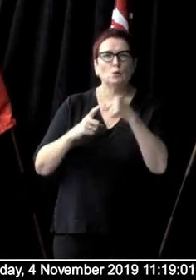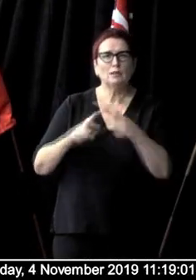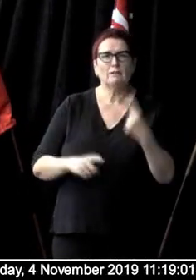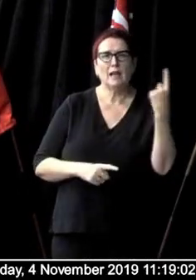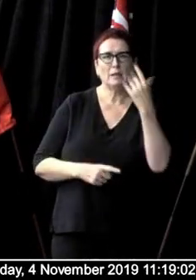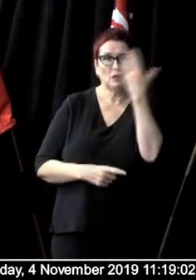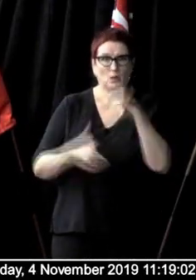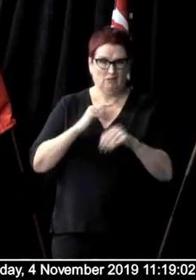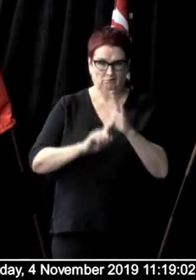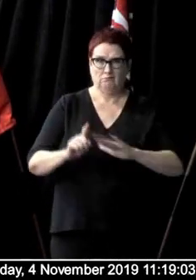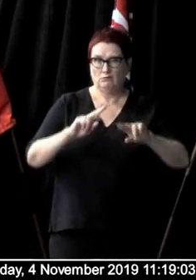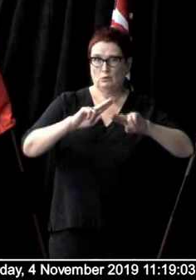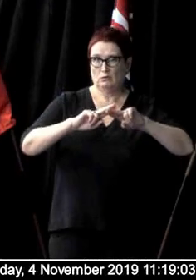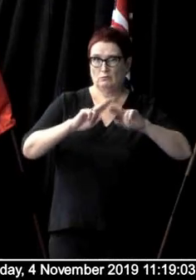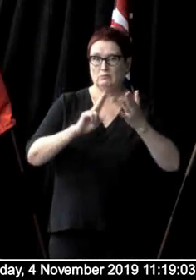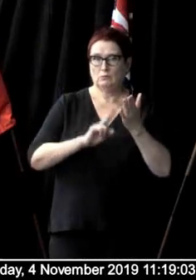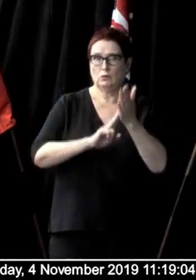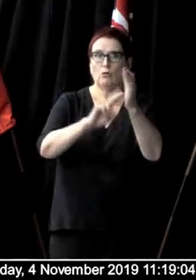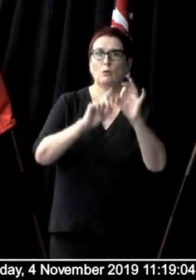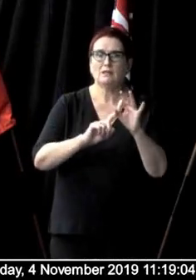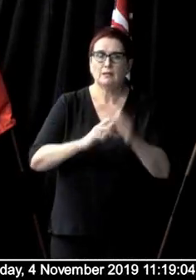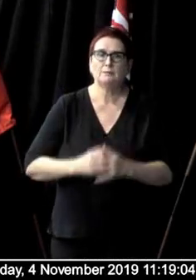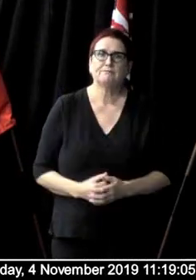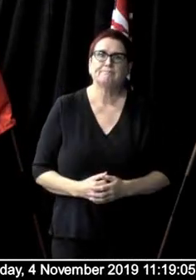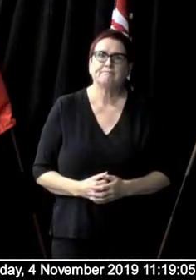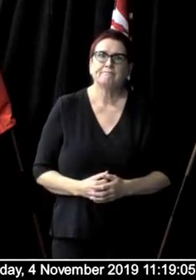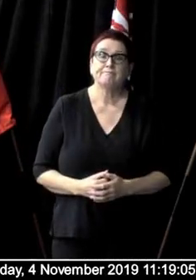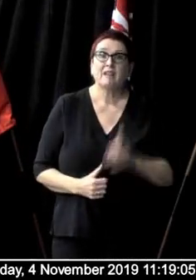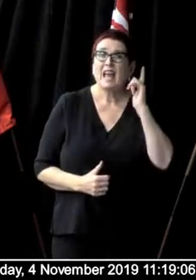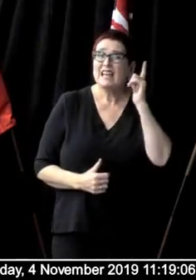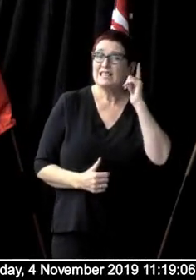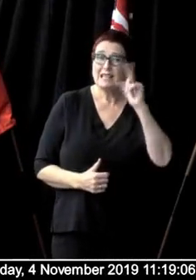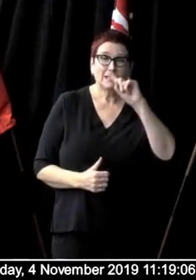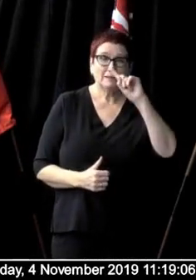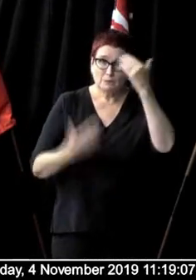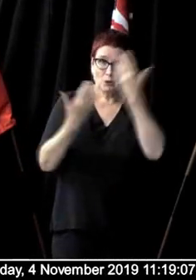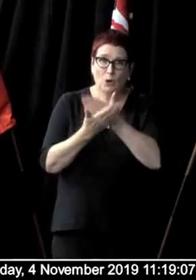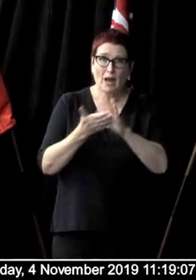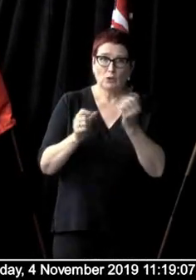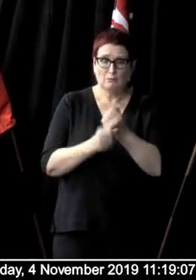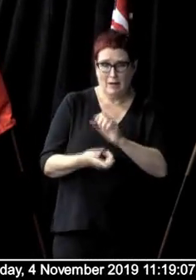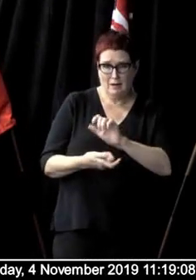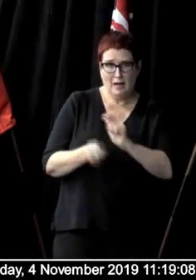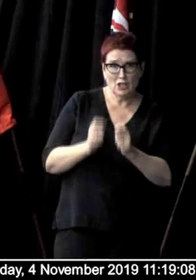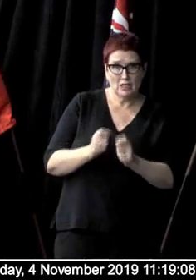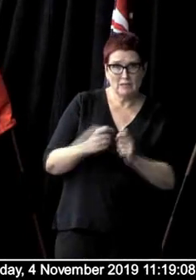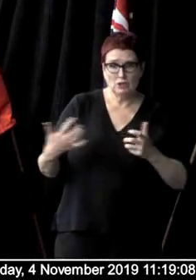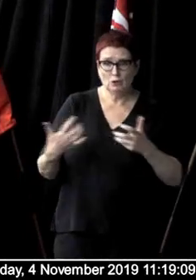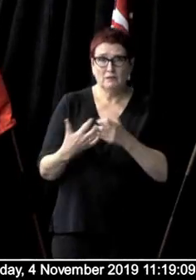This includes difficulties in getting teaching staff to make adjustments to meet of her children’s needs and the importance of teacher engagement.